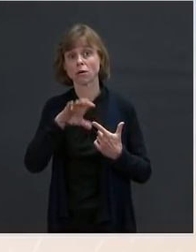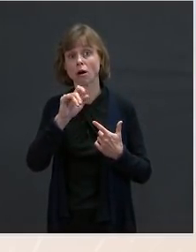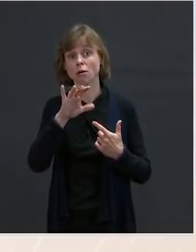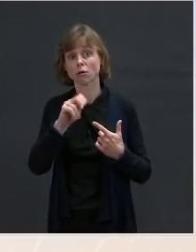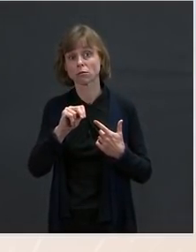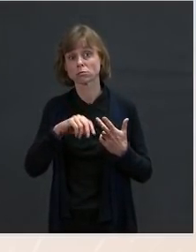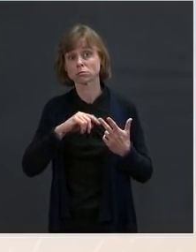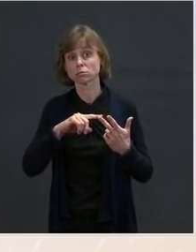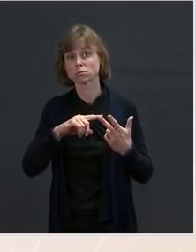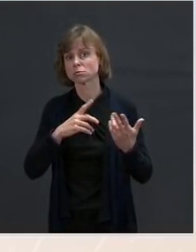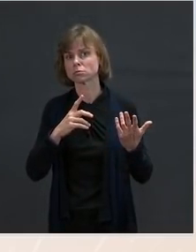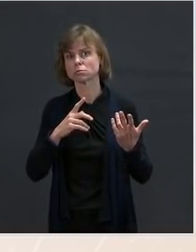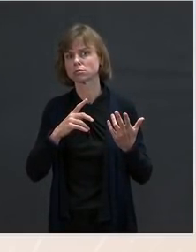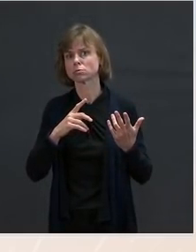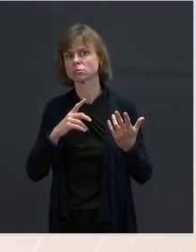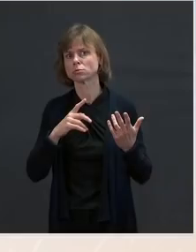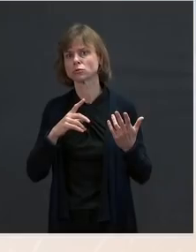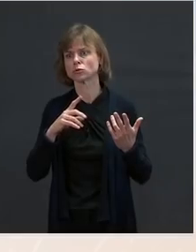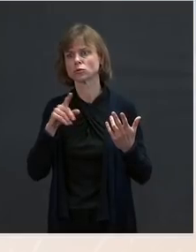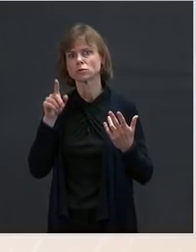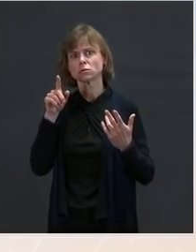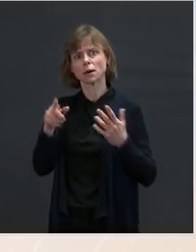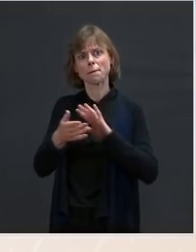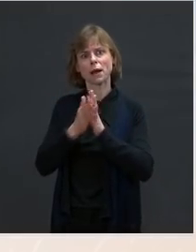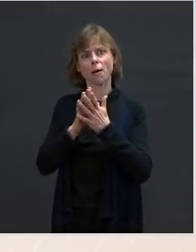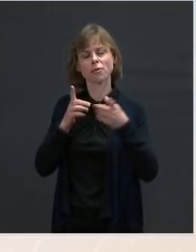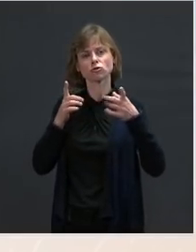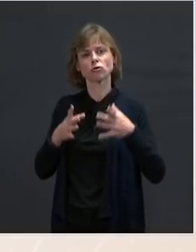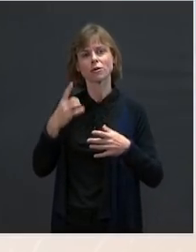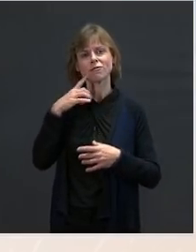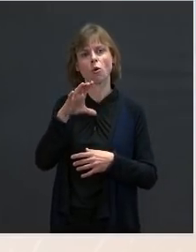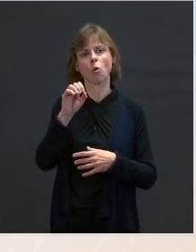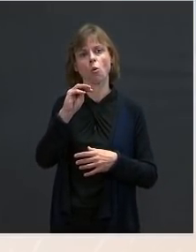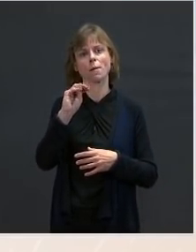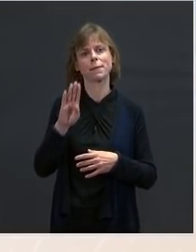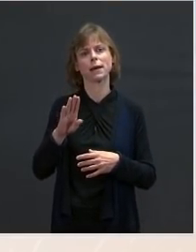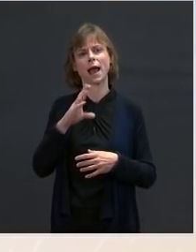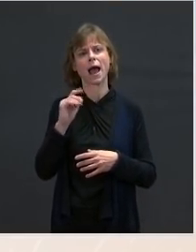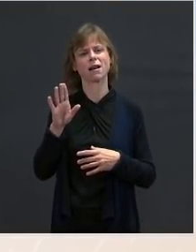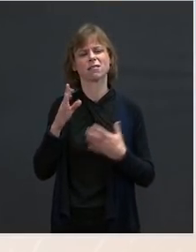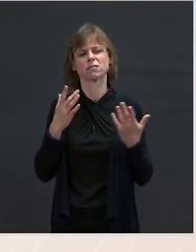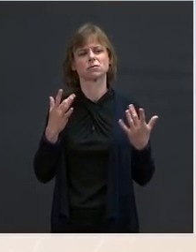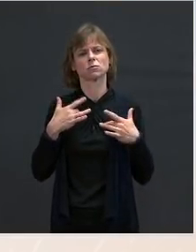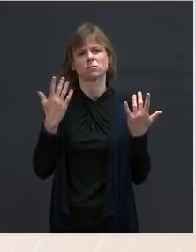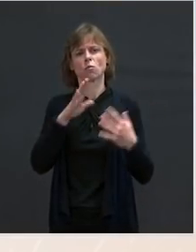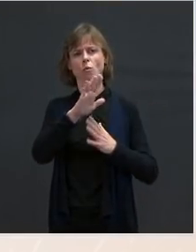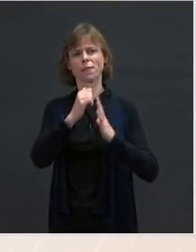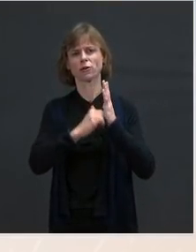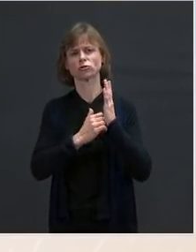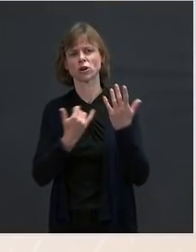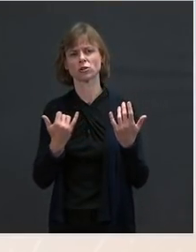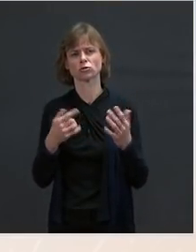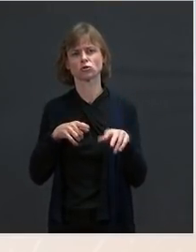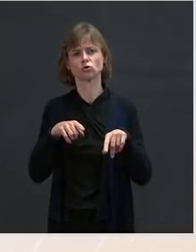to become Director of OMB? And also, what does it mean for the Biden agenda if this process keeps on being delayed and drawn out?